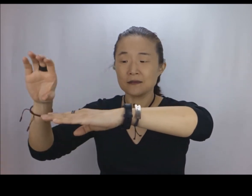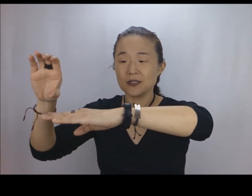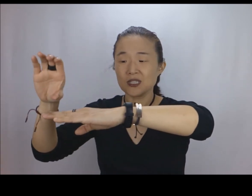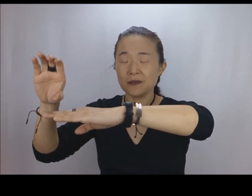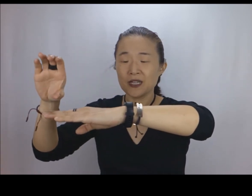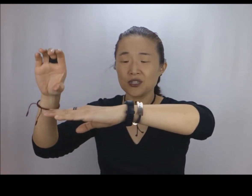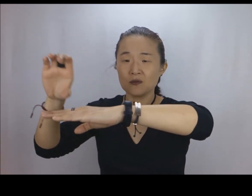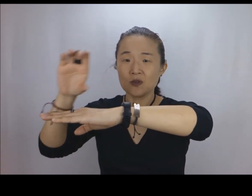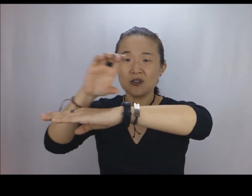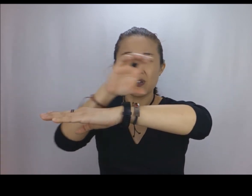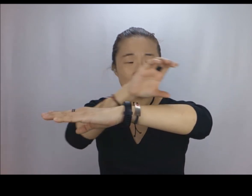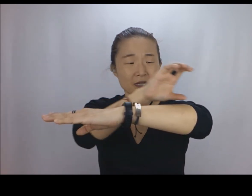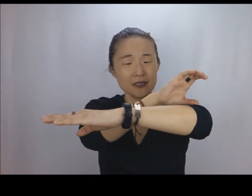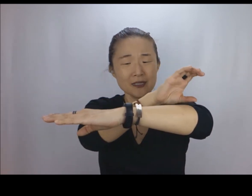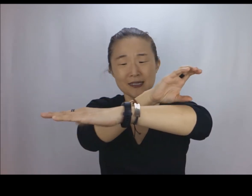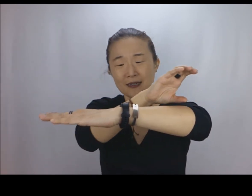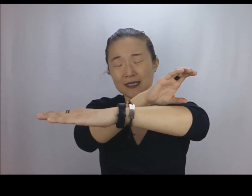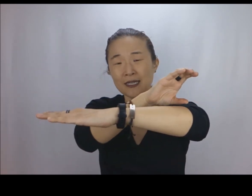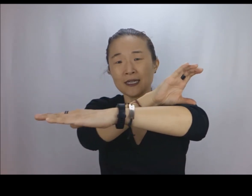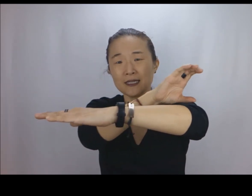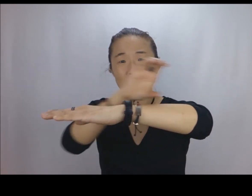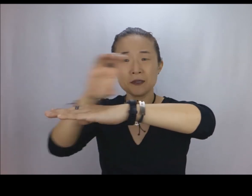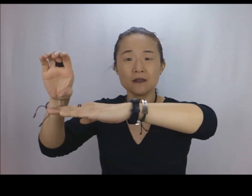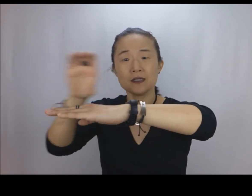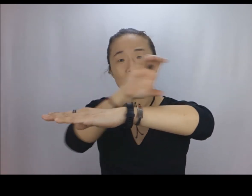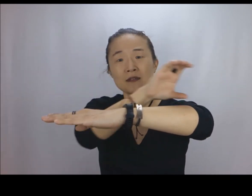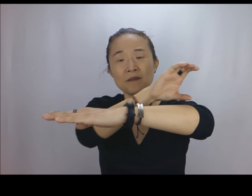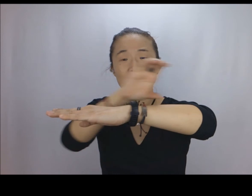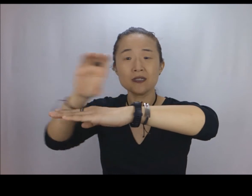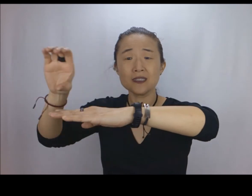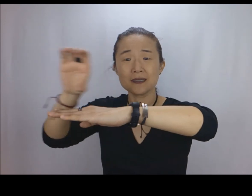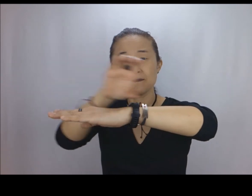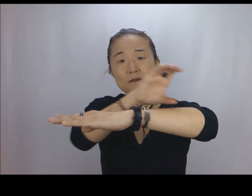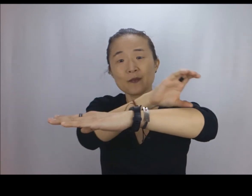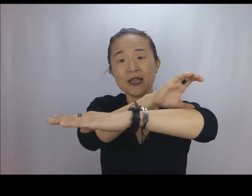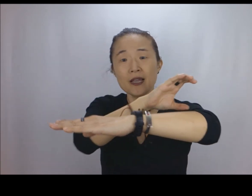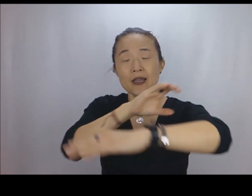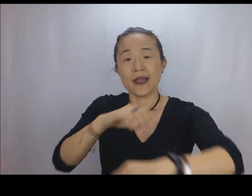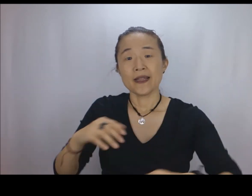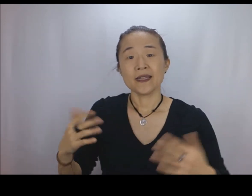So, just imagine a row of computers sitting at a table and, so computers.